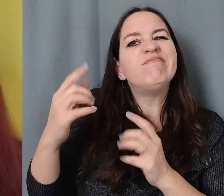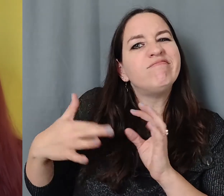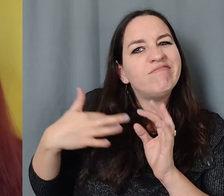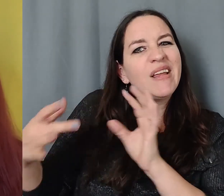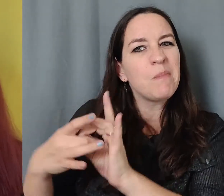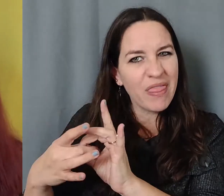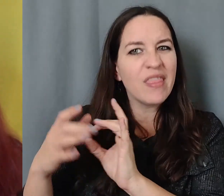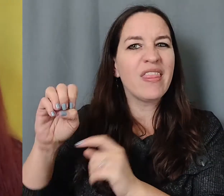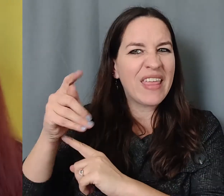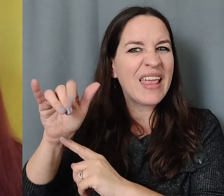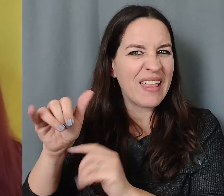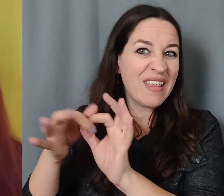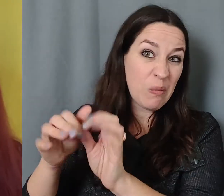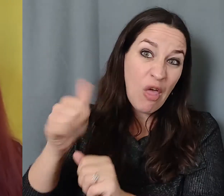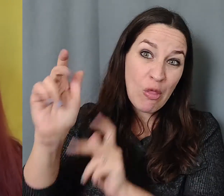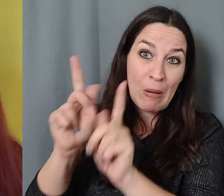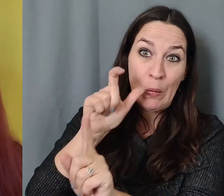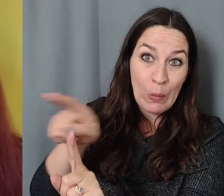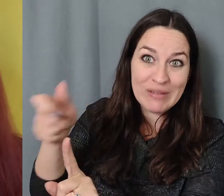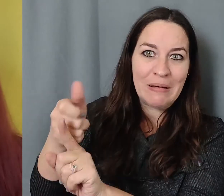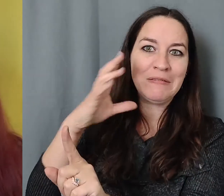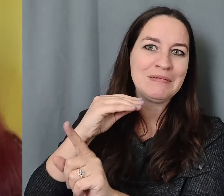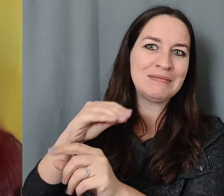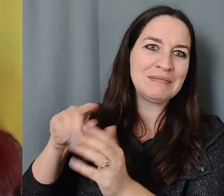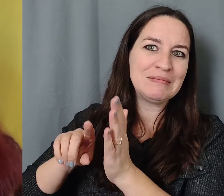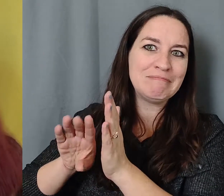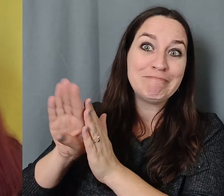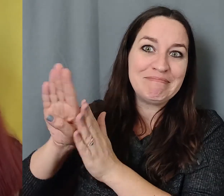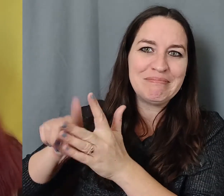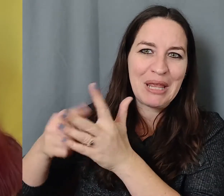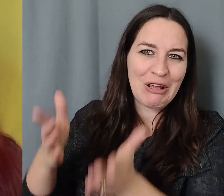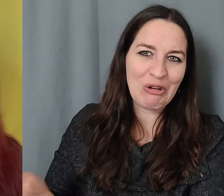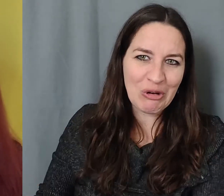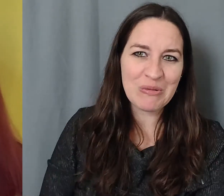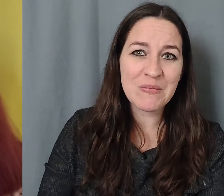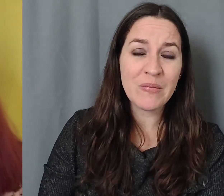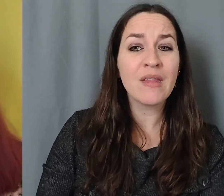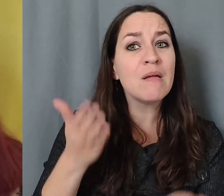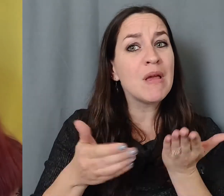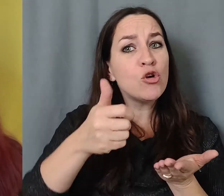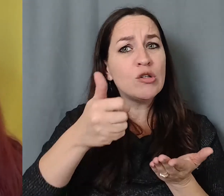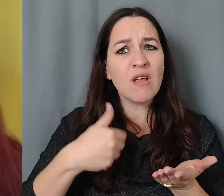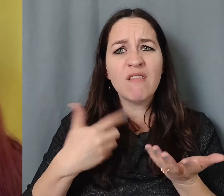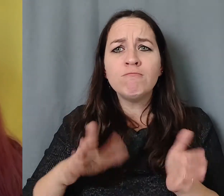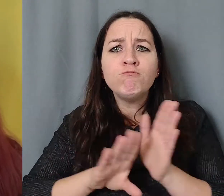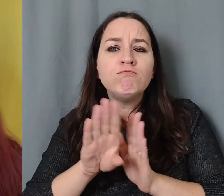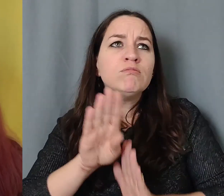you have empathy for people who are a beginner at other things. So let's say, for example, you've been doing insight work for a long time. You've been going to therapy or watching videos or reading books or doing whatever to work on yourself. And then somebody comes along and they are just starting insight work and they are just getting going with understanding